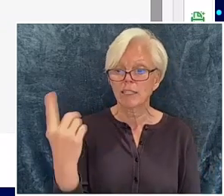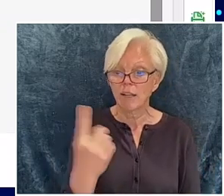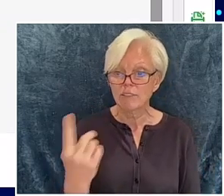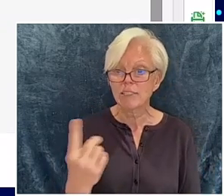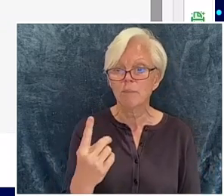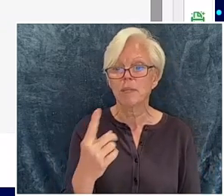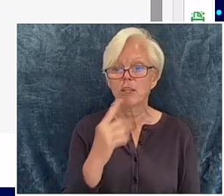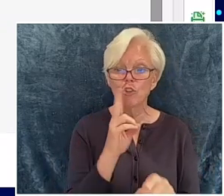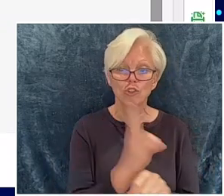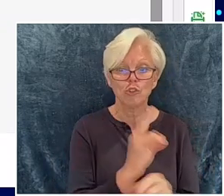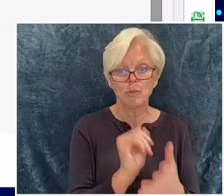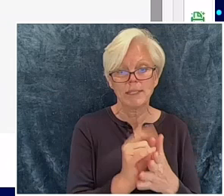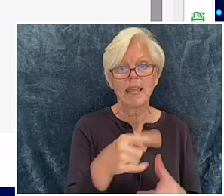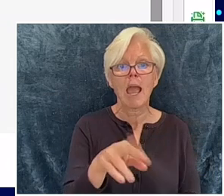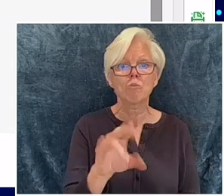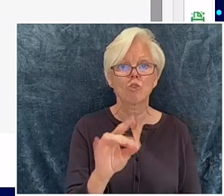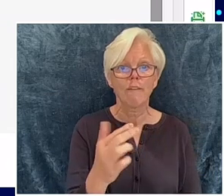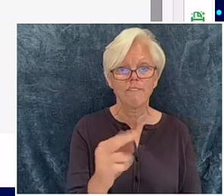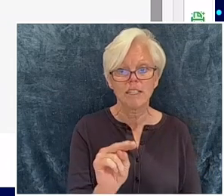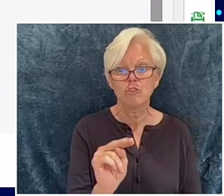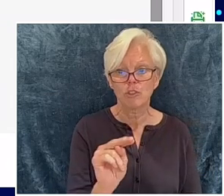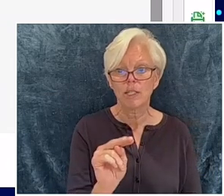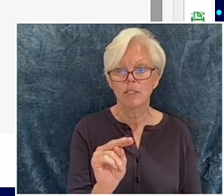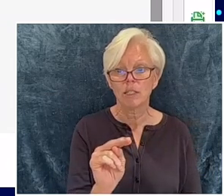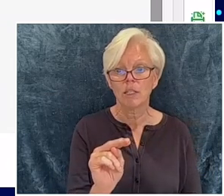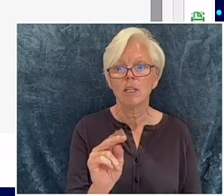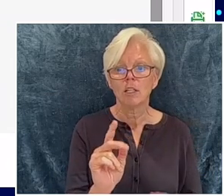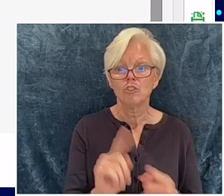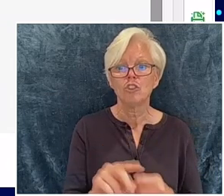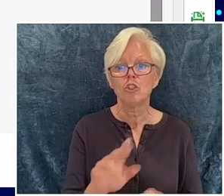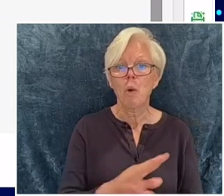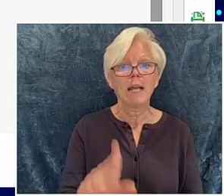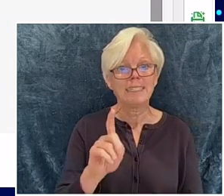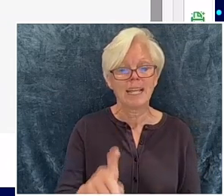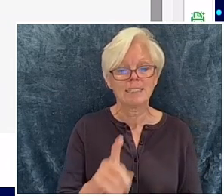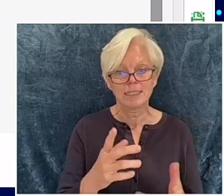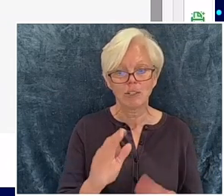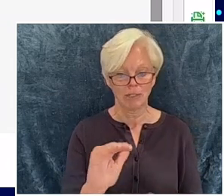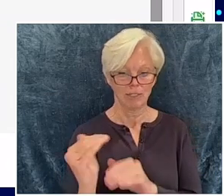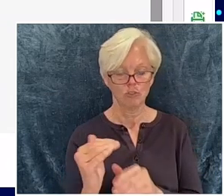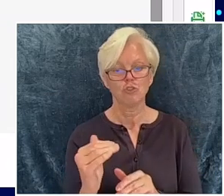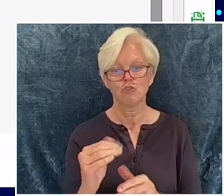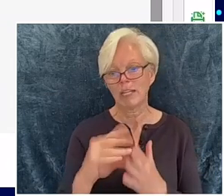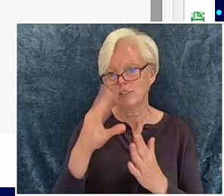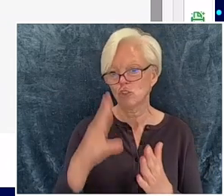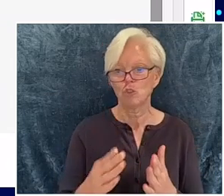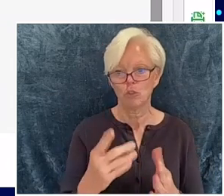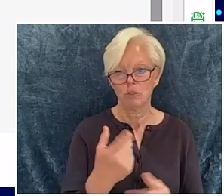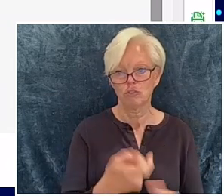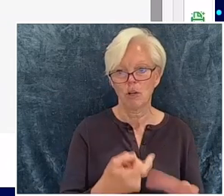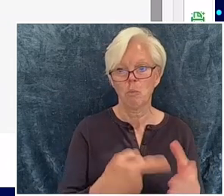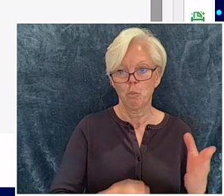provision to unnecessarily constrain students in what they can purchase.